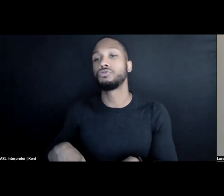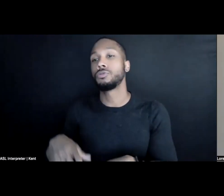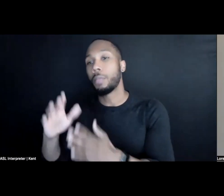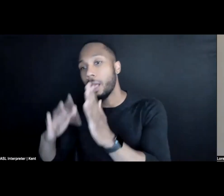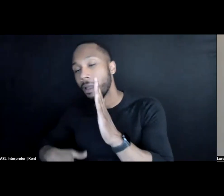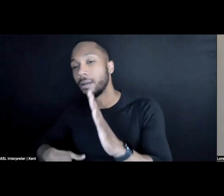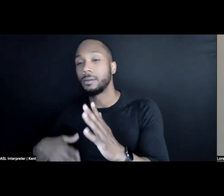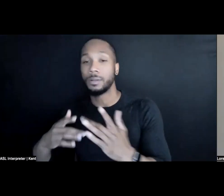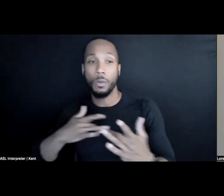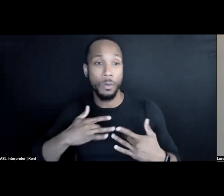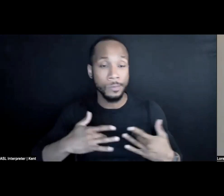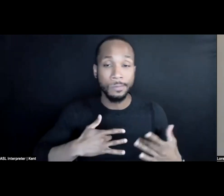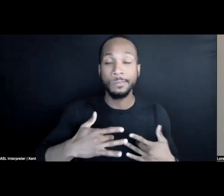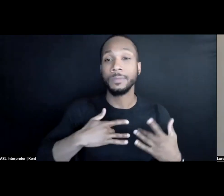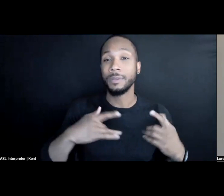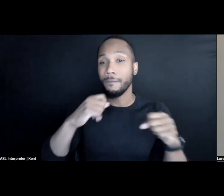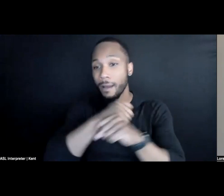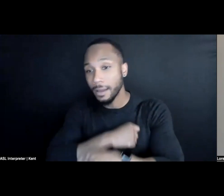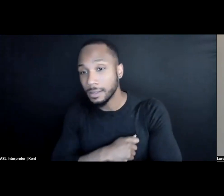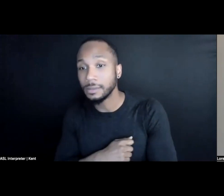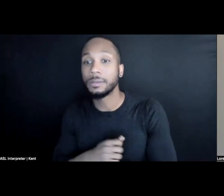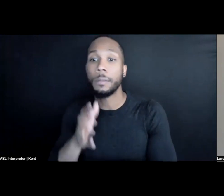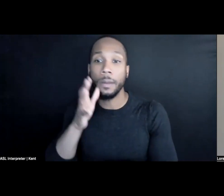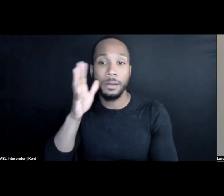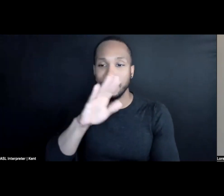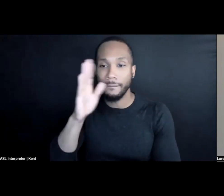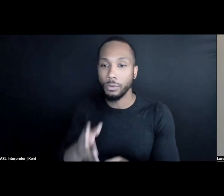and outpourings that would never rise from knotted throats.